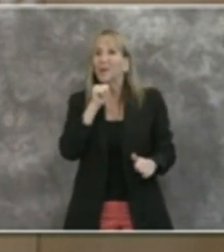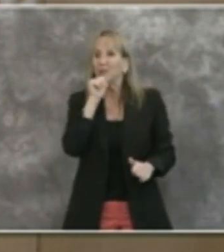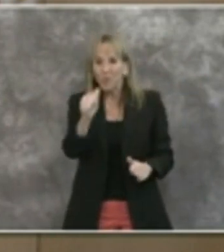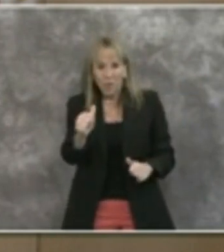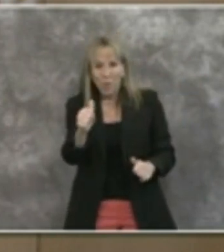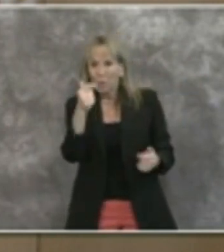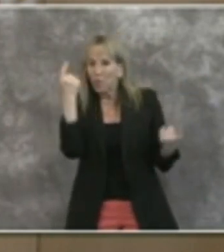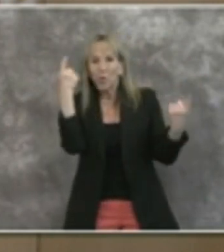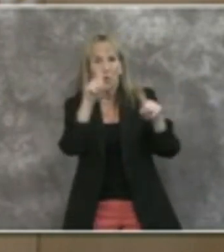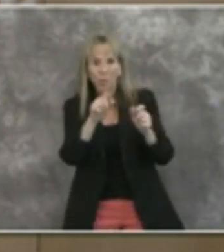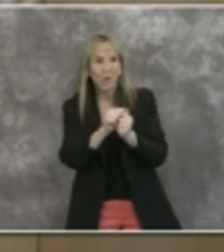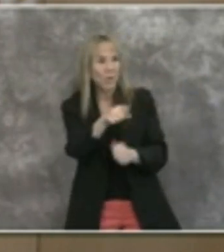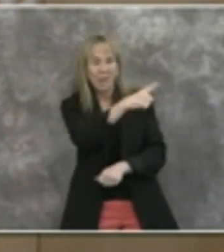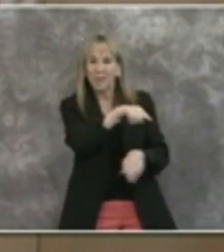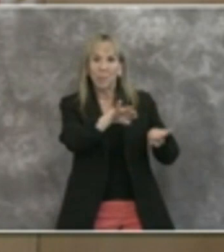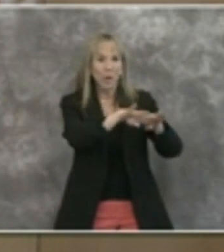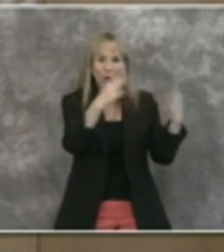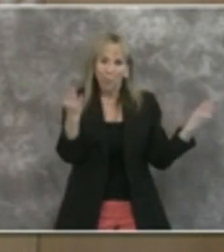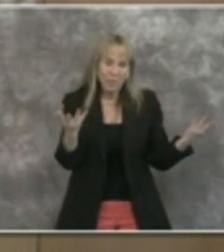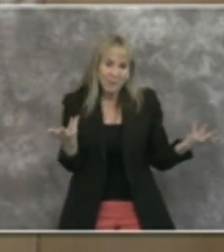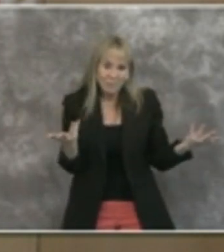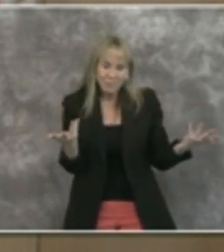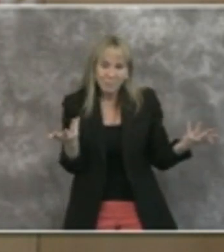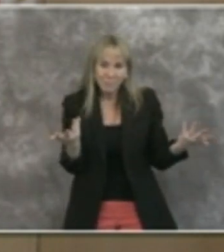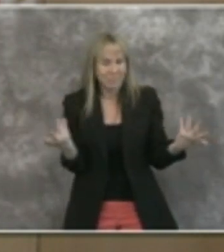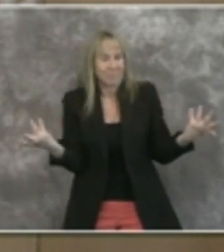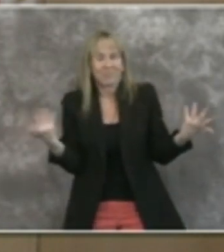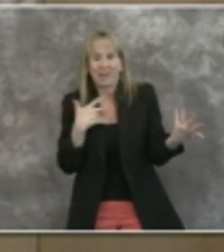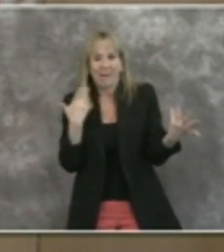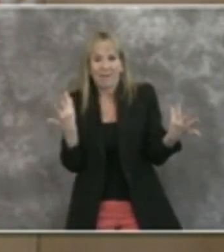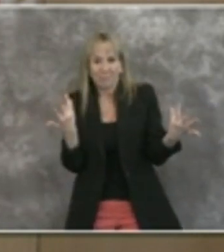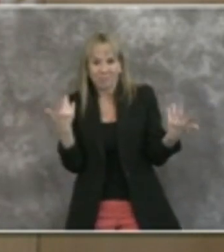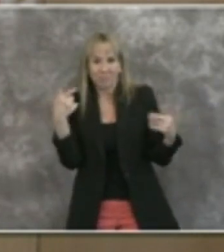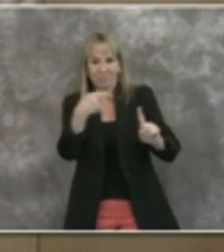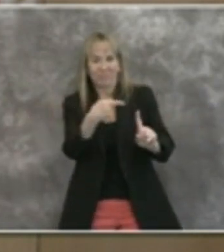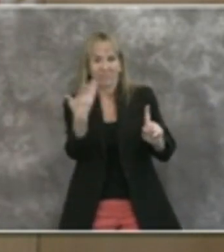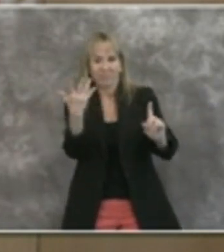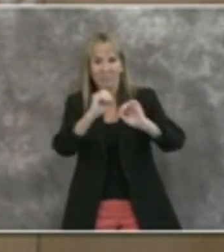THEY'RE ALLOWED TO OPERATE ON THEIR OWN TIMELINE TERMS. STATE SAY THAT THEY'RE GOING